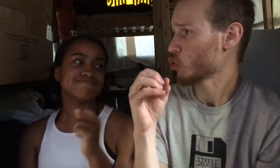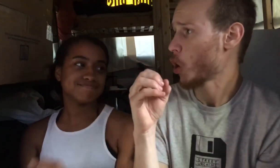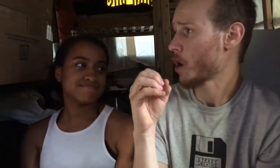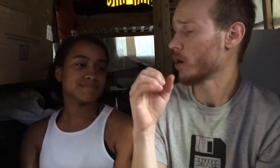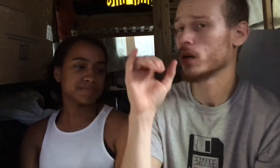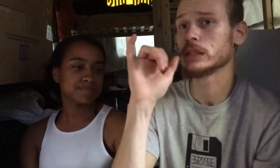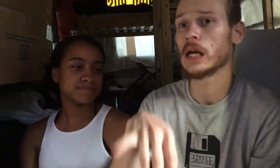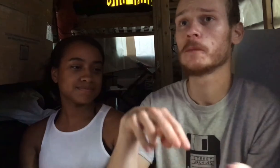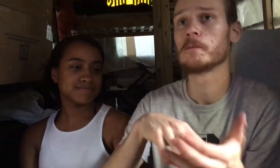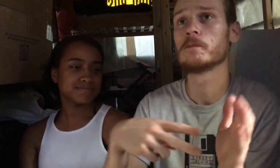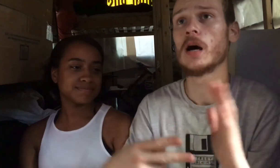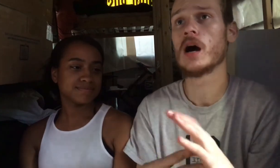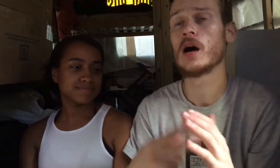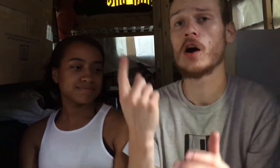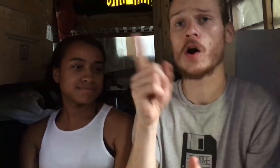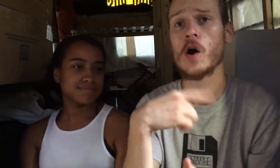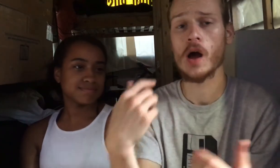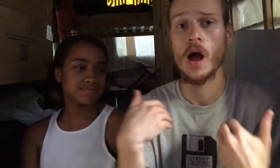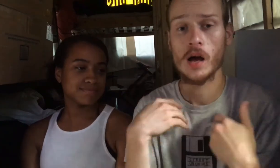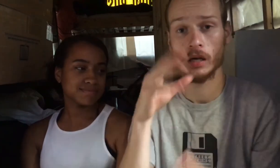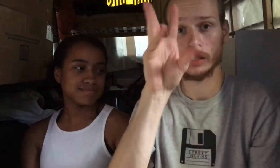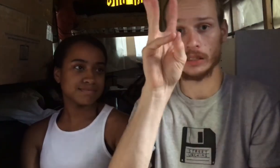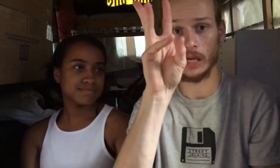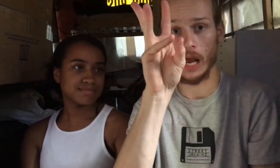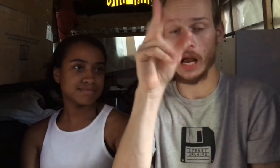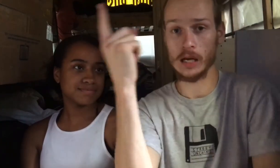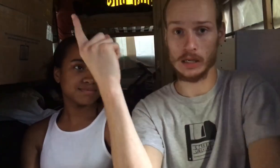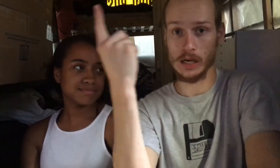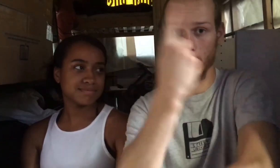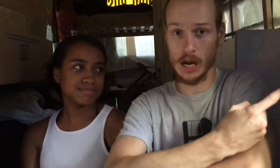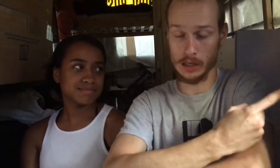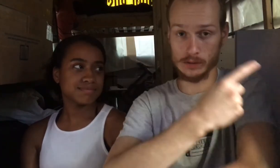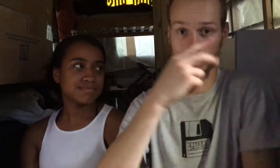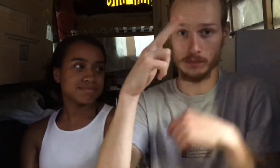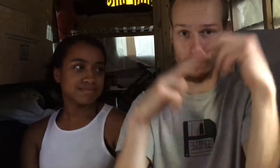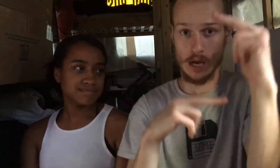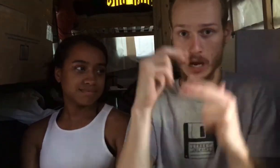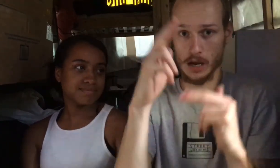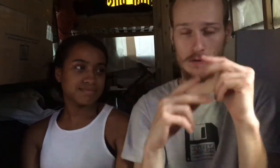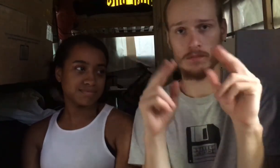So, that mean we only have days of work like...